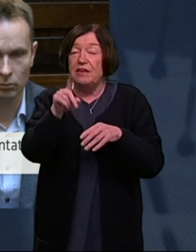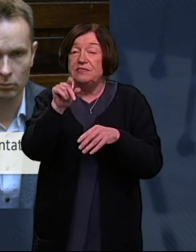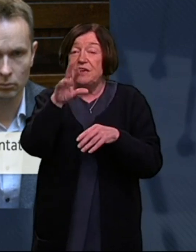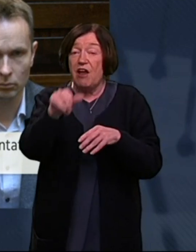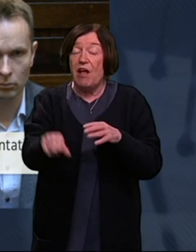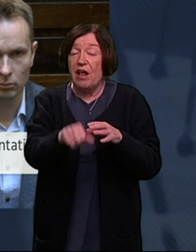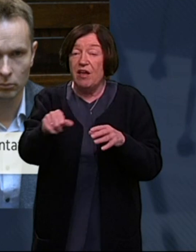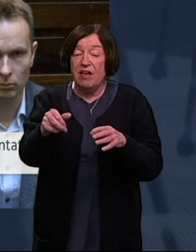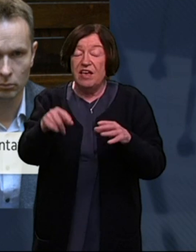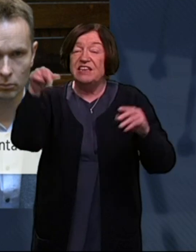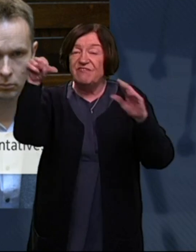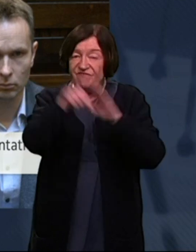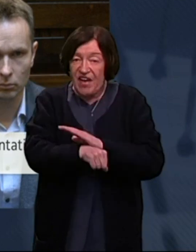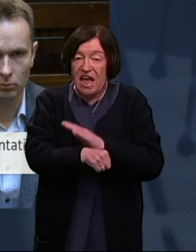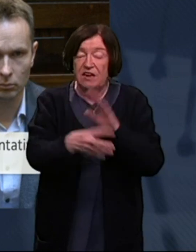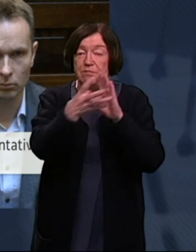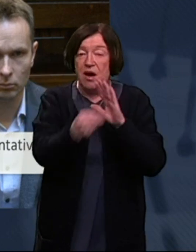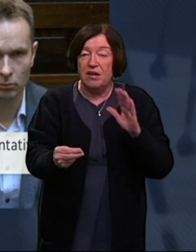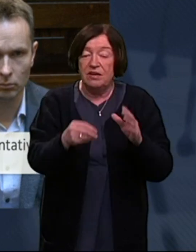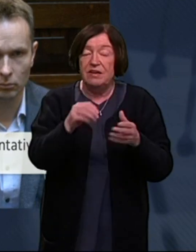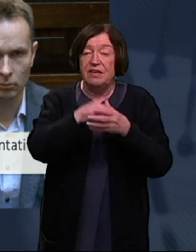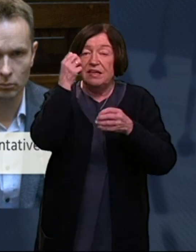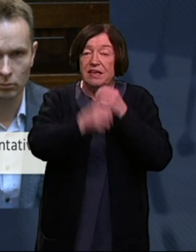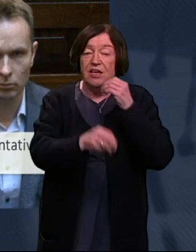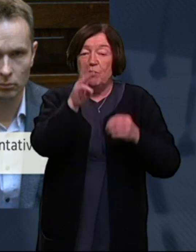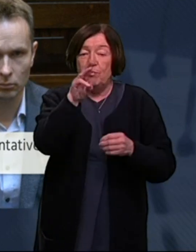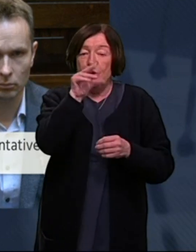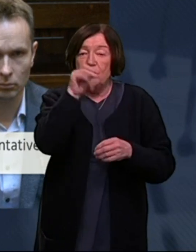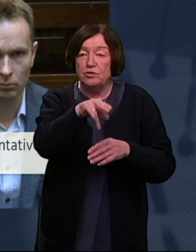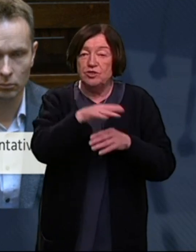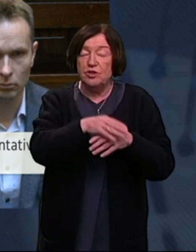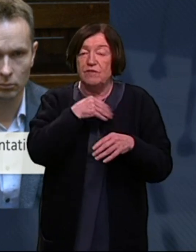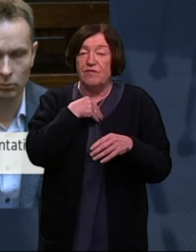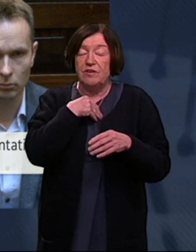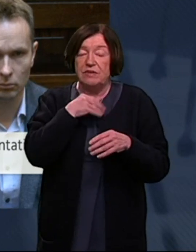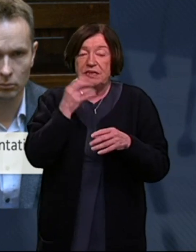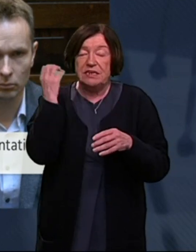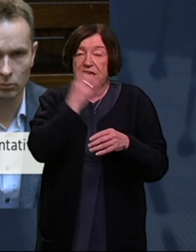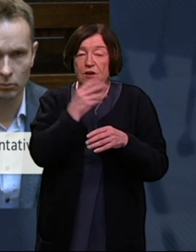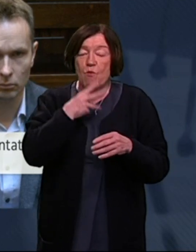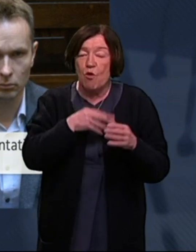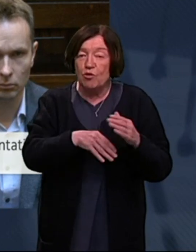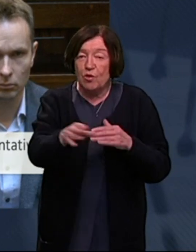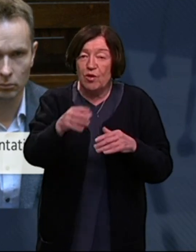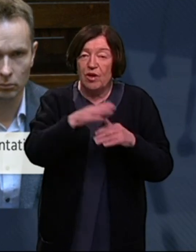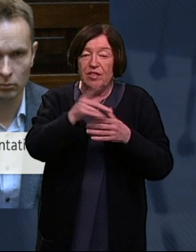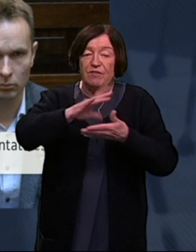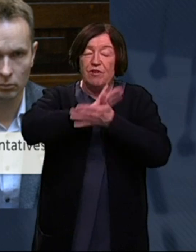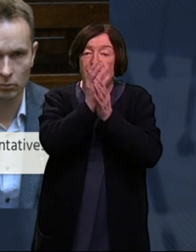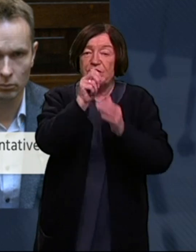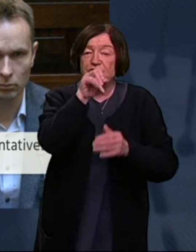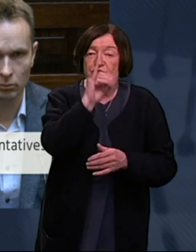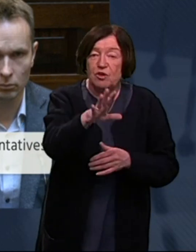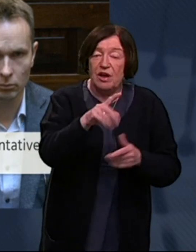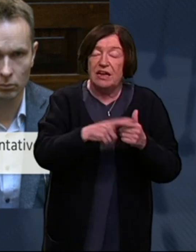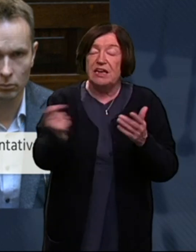This failed model has also resulted in pollution of our pristine waterways, the degrading of our soil and an increase in our emissions.